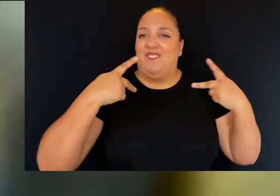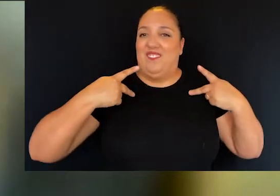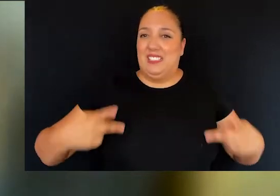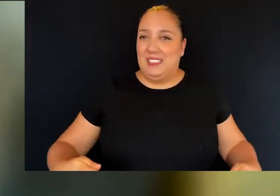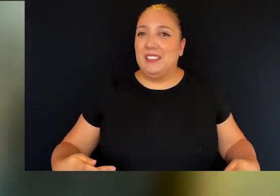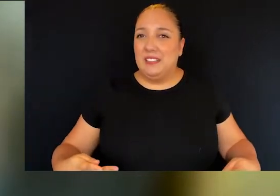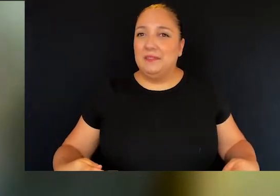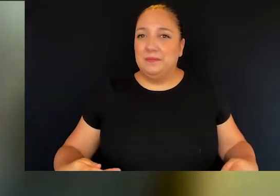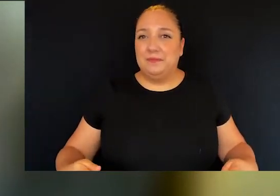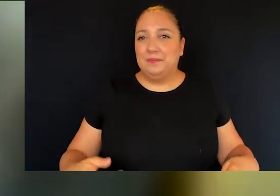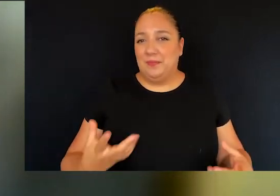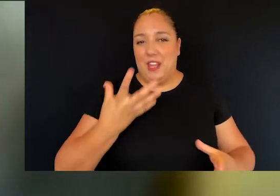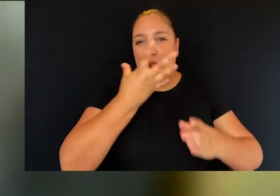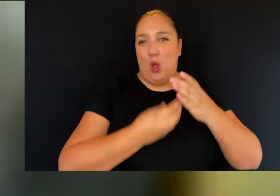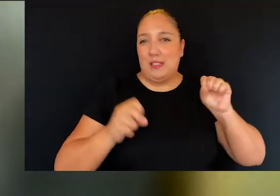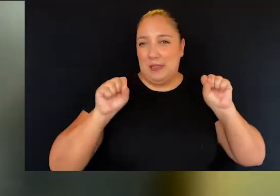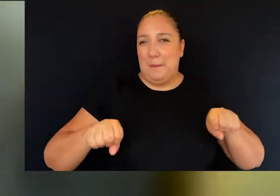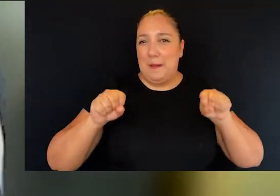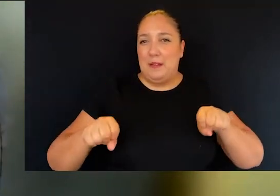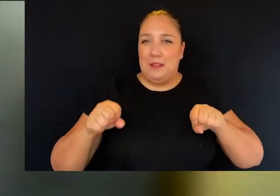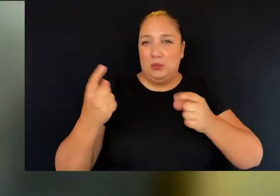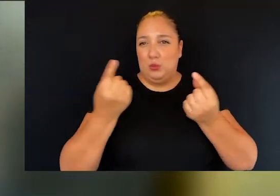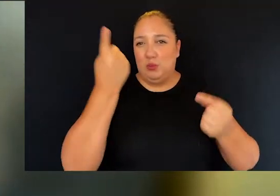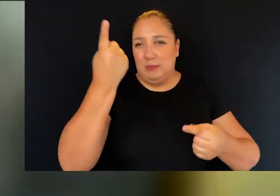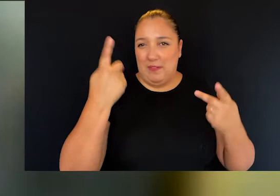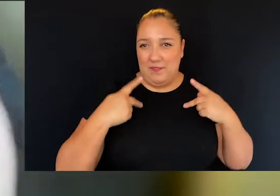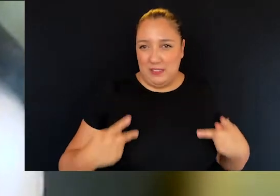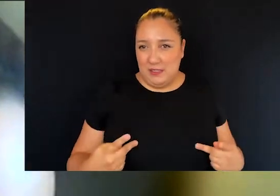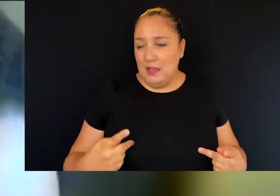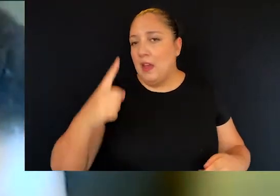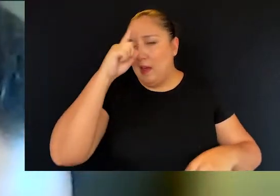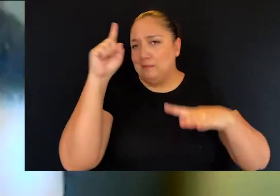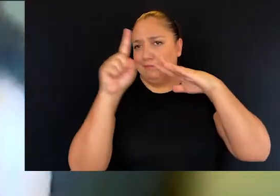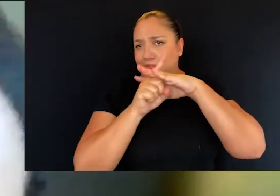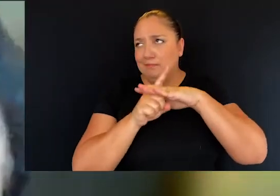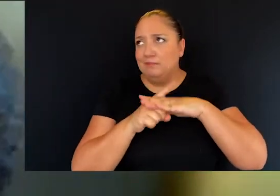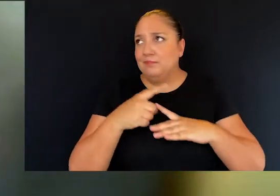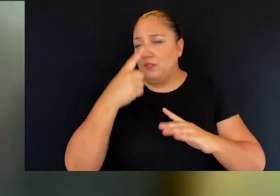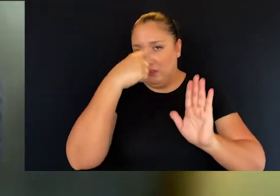whose lost their ability to do something physically. I can think of in my mind, for example,